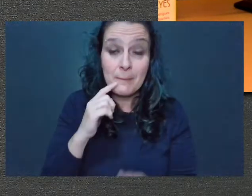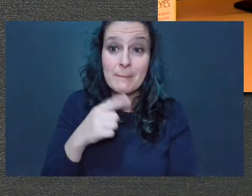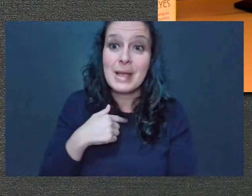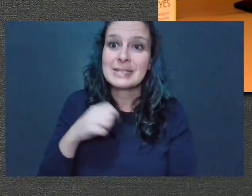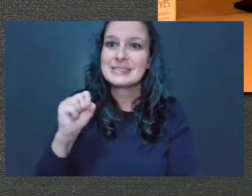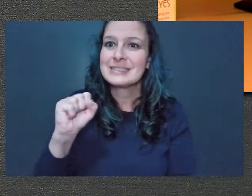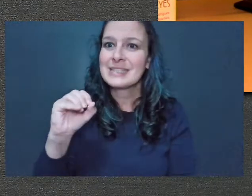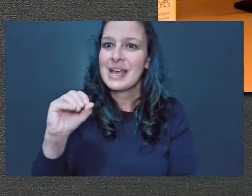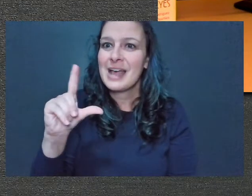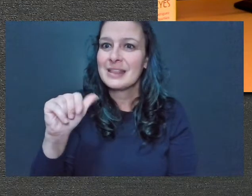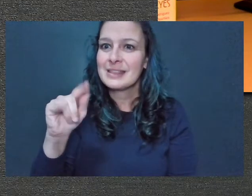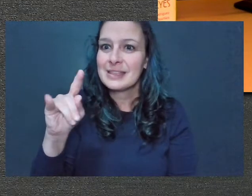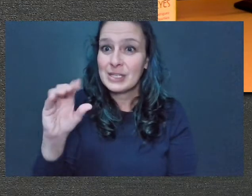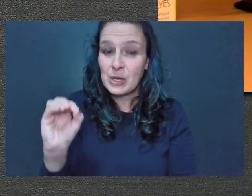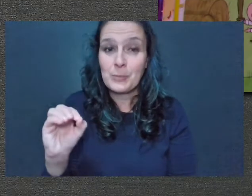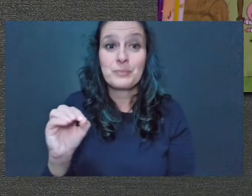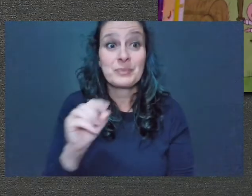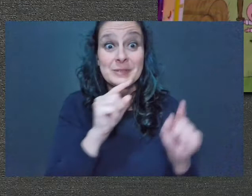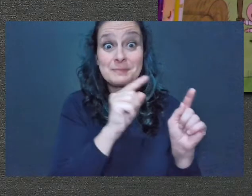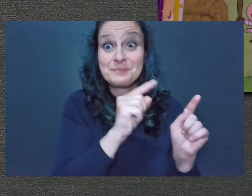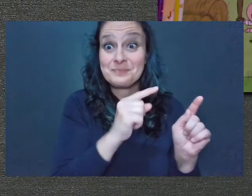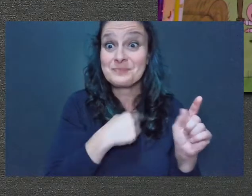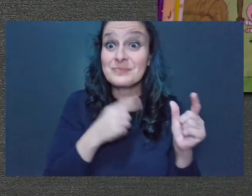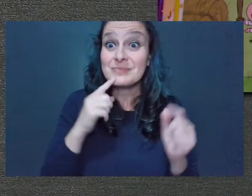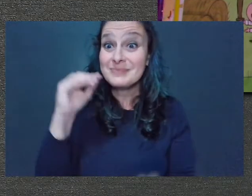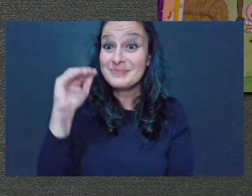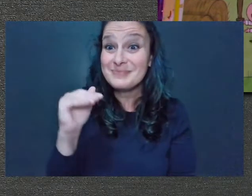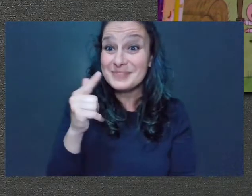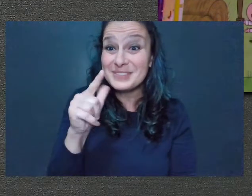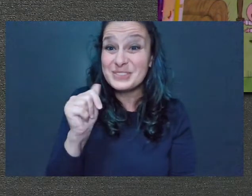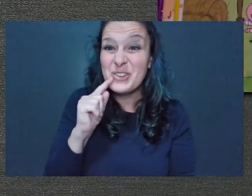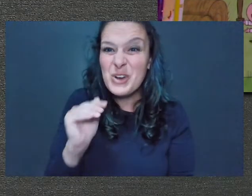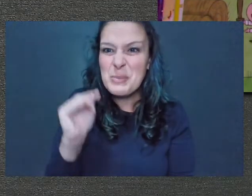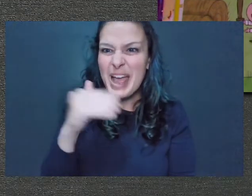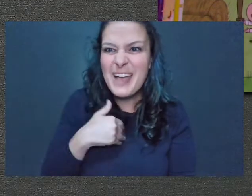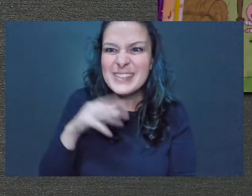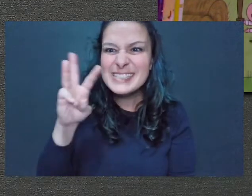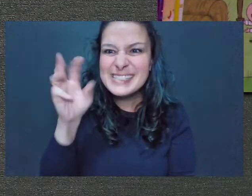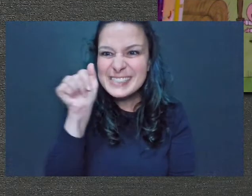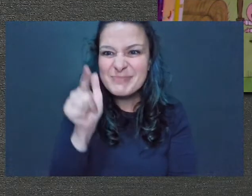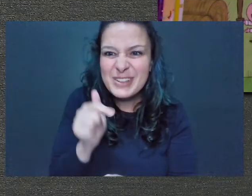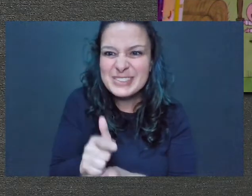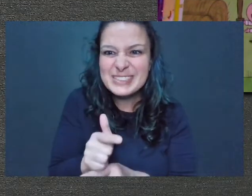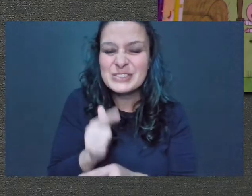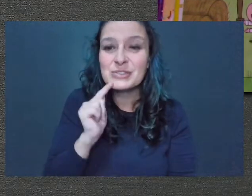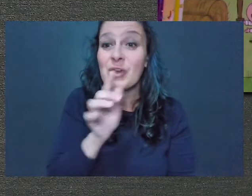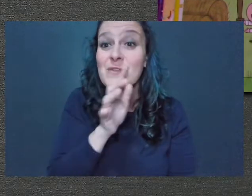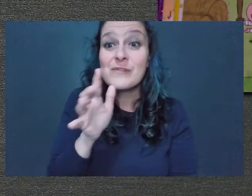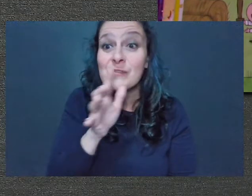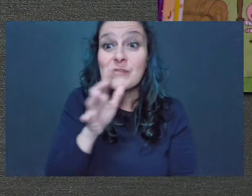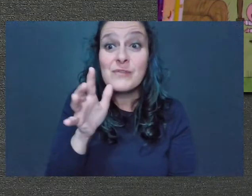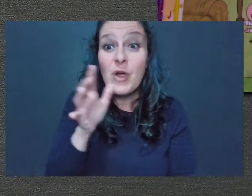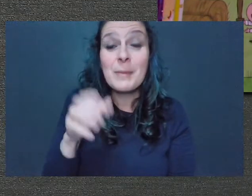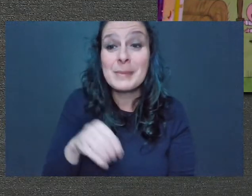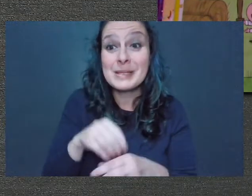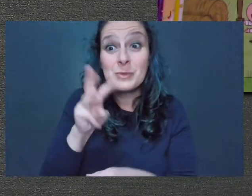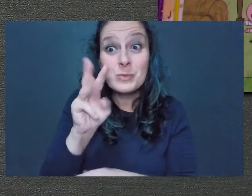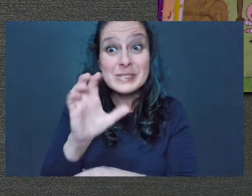and became an artist. "Little Georgia grew up with six brothers and sisters "on a farm near Sun Prairie, Wisconsin.